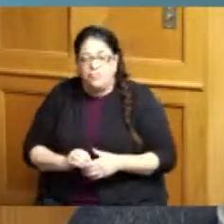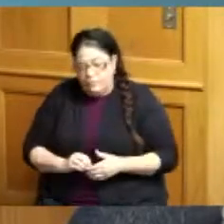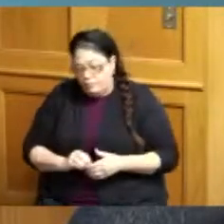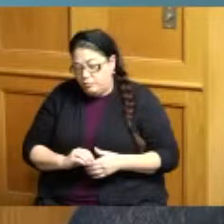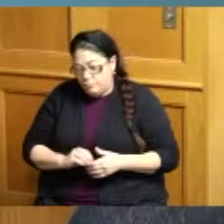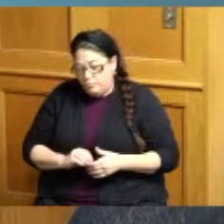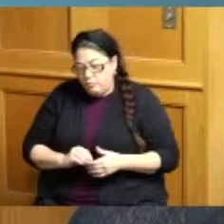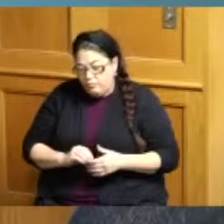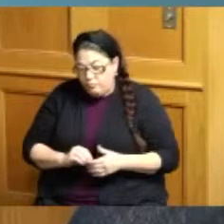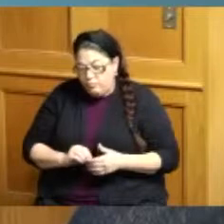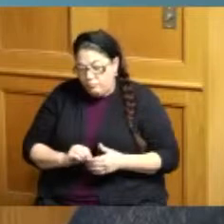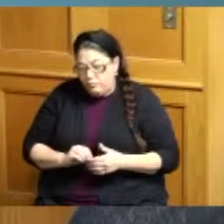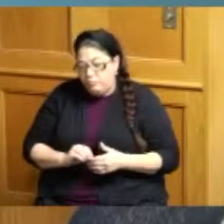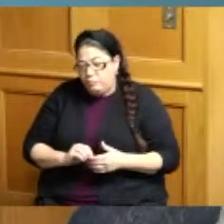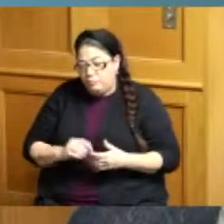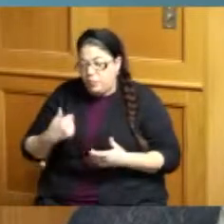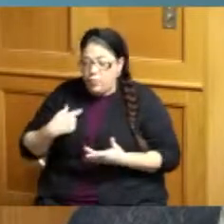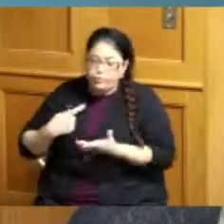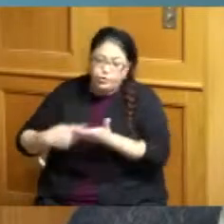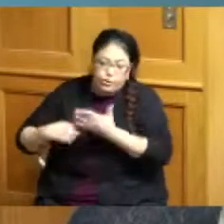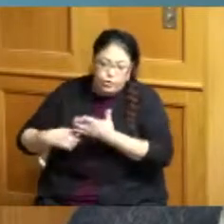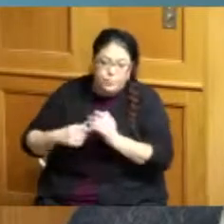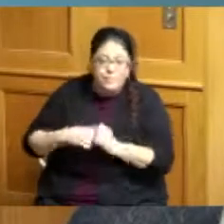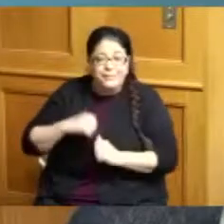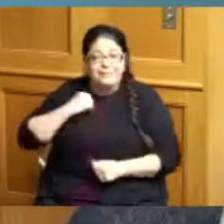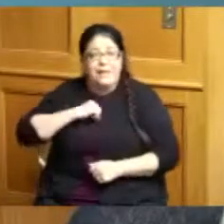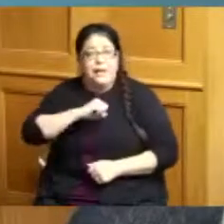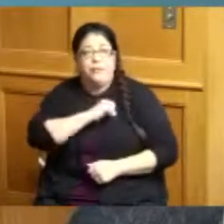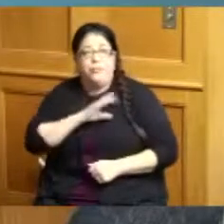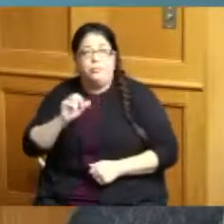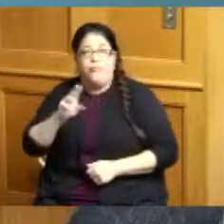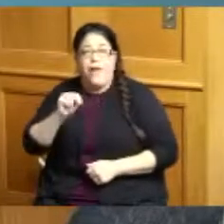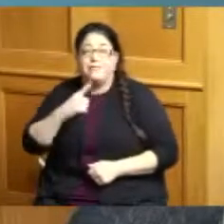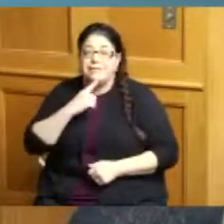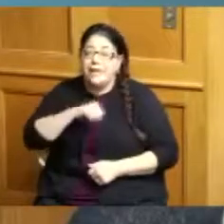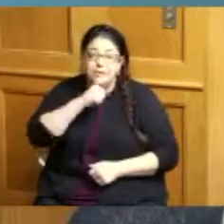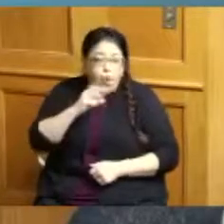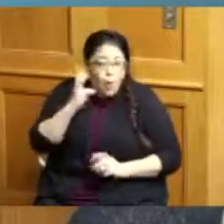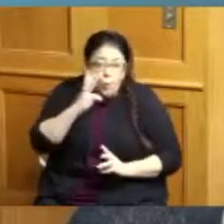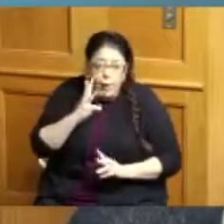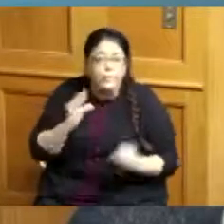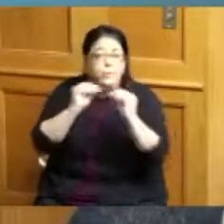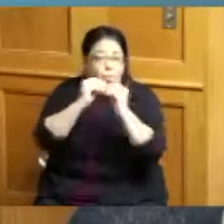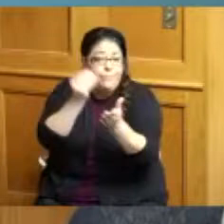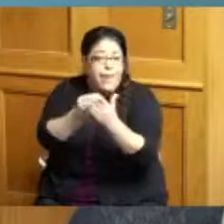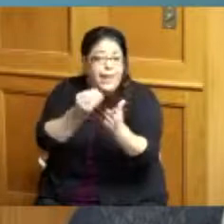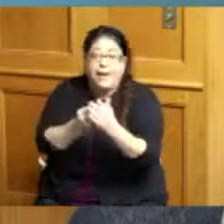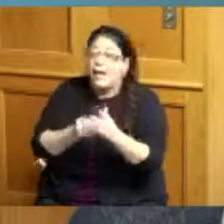and other things but Senator Brown said there's more money out there so Mr Engineer there's more